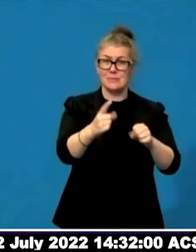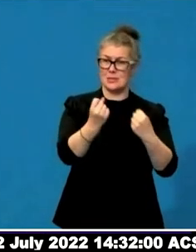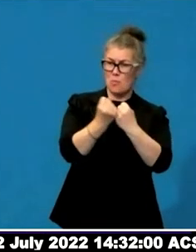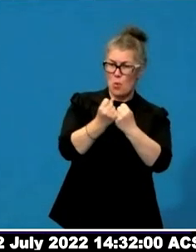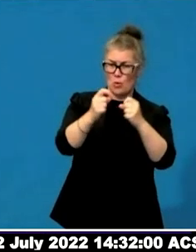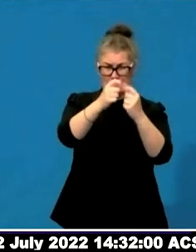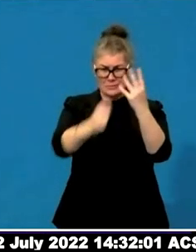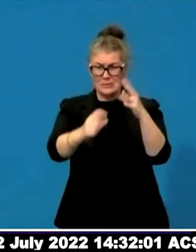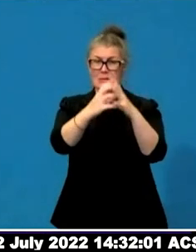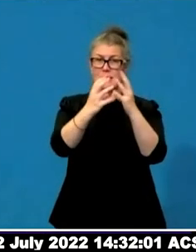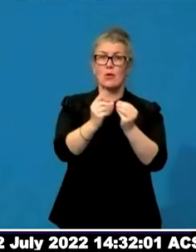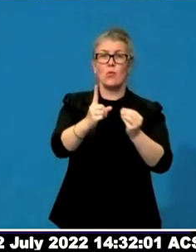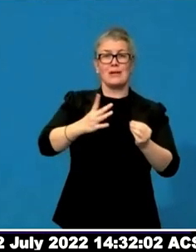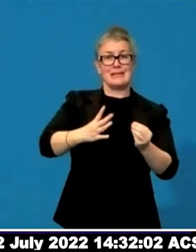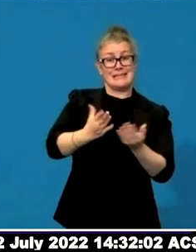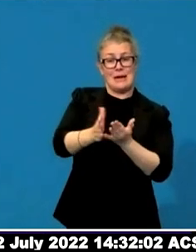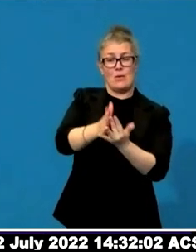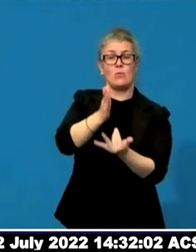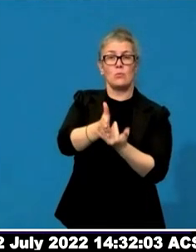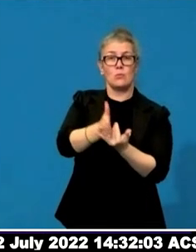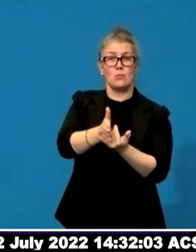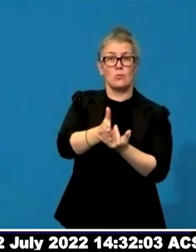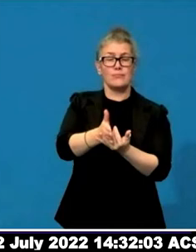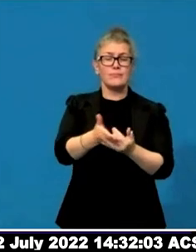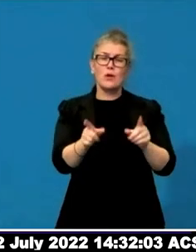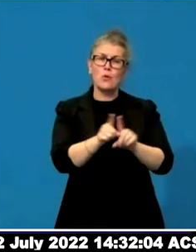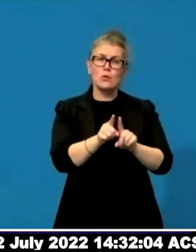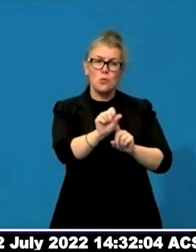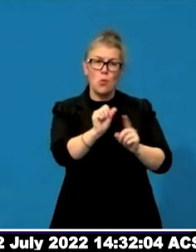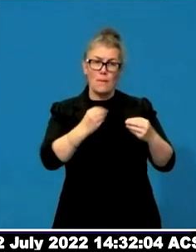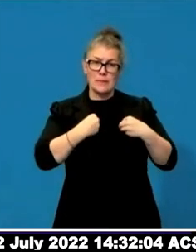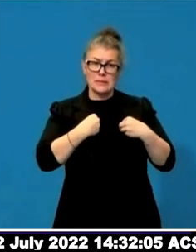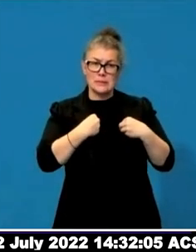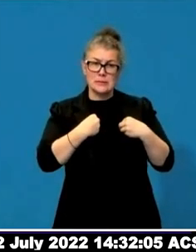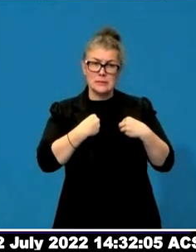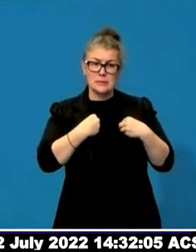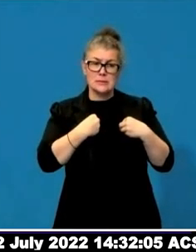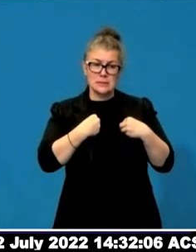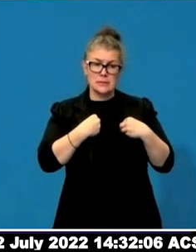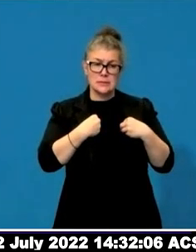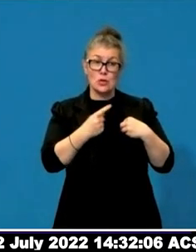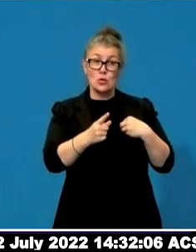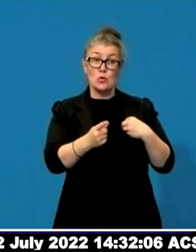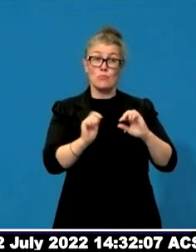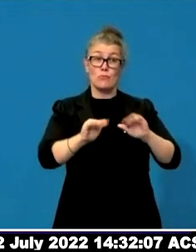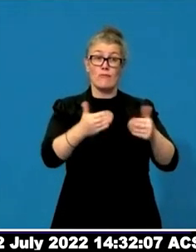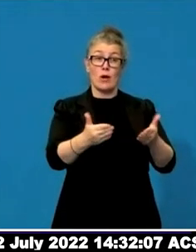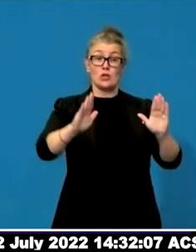And do you also in your business deal with the area of short-term accommodation for respite purposes? Correct.